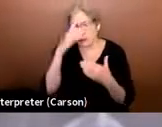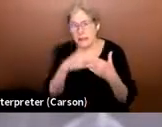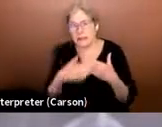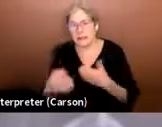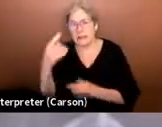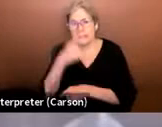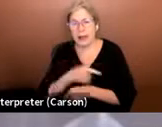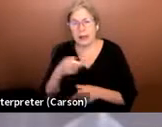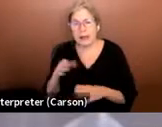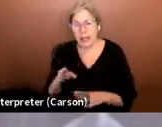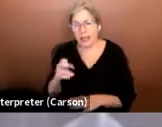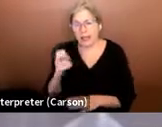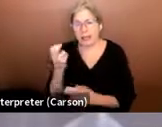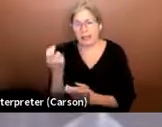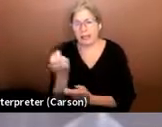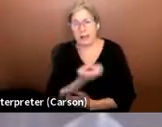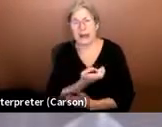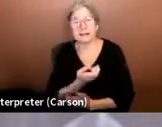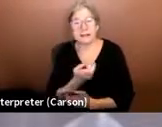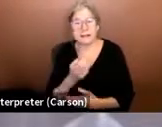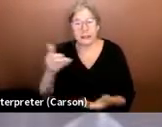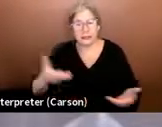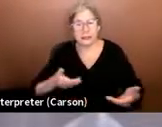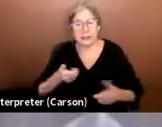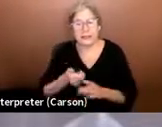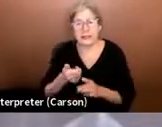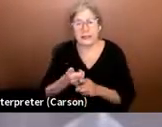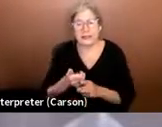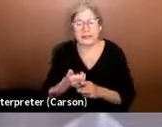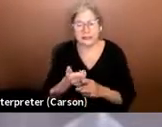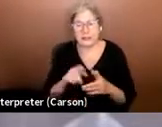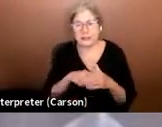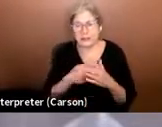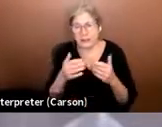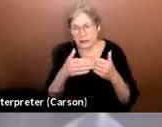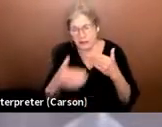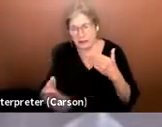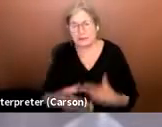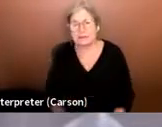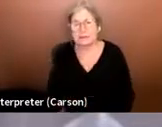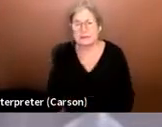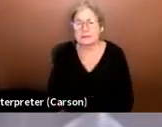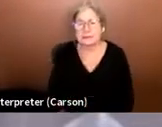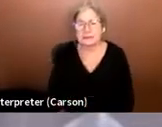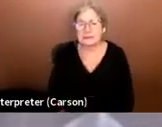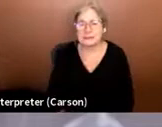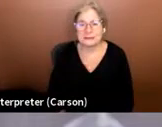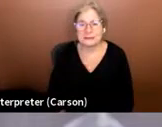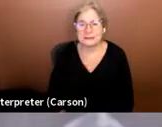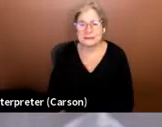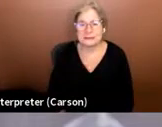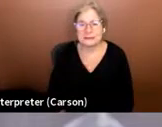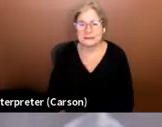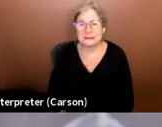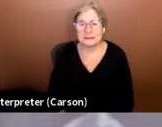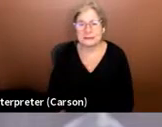introduce themselves and we'll take it from there. Gina. Go.